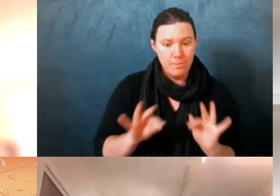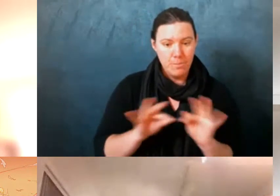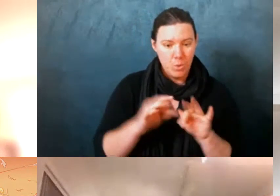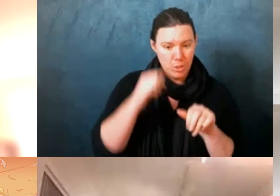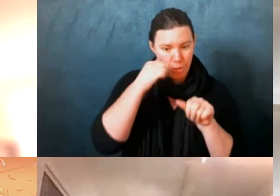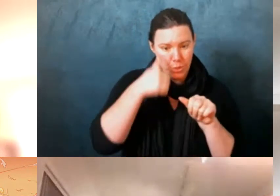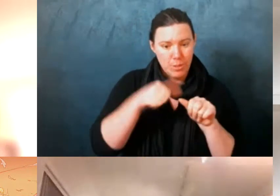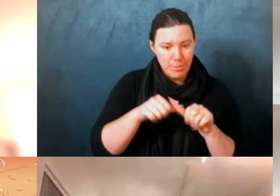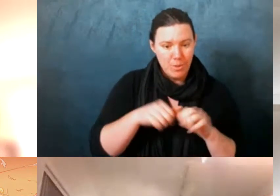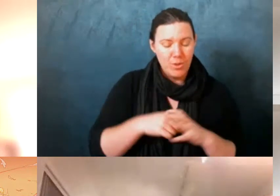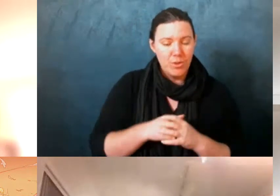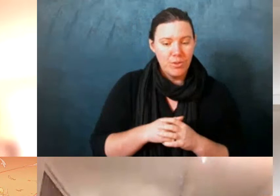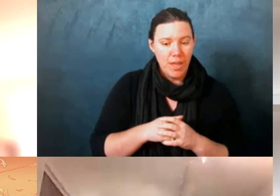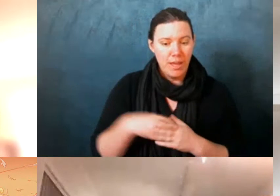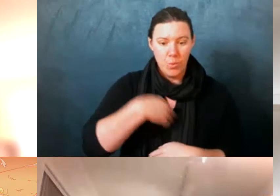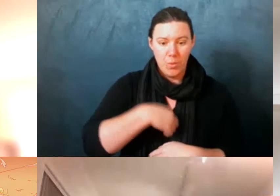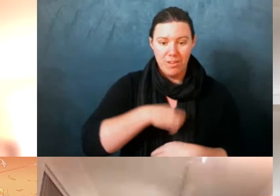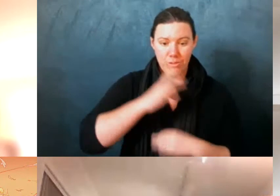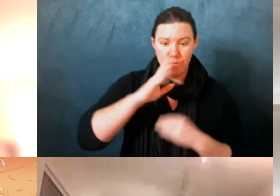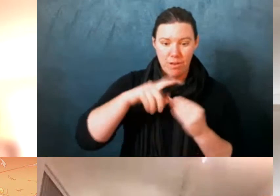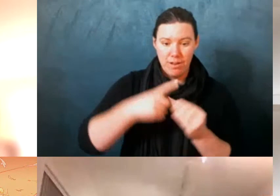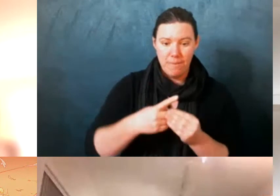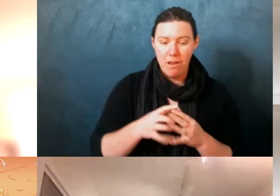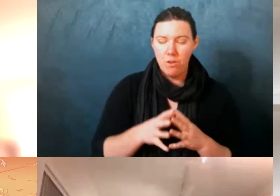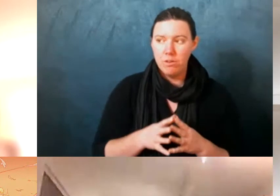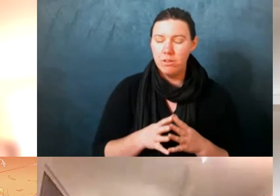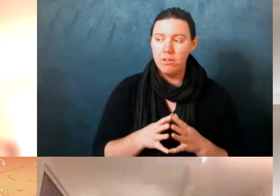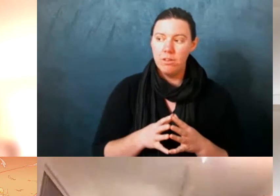is that we're talking about some bad examples here